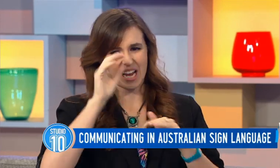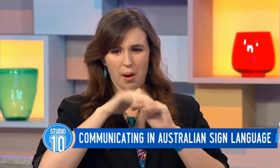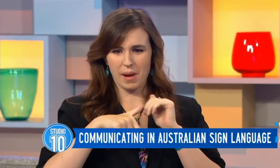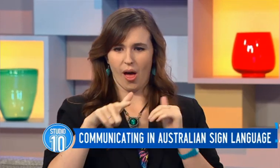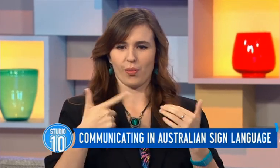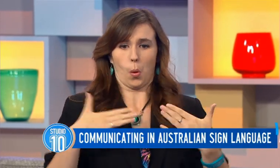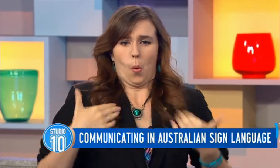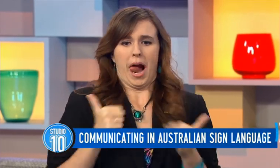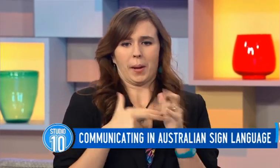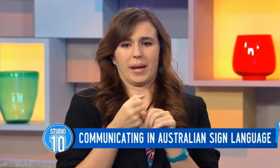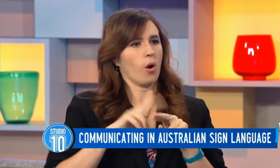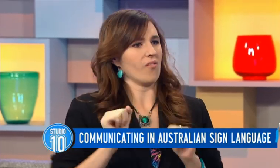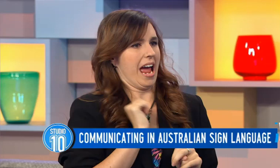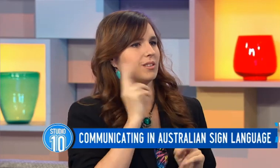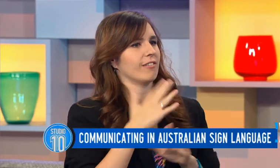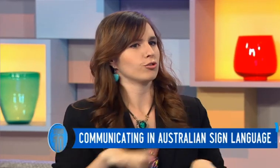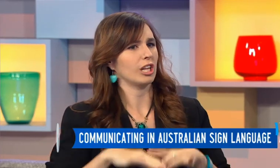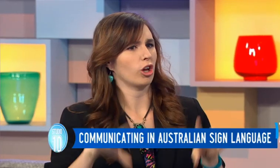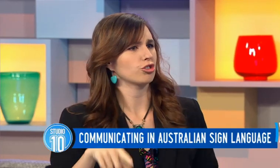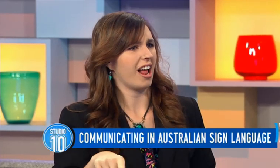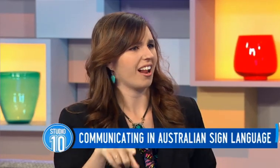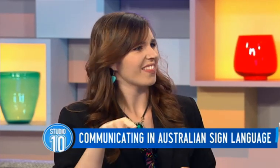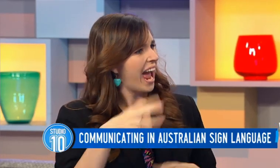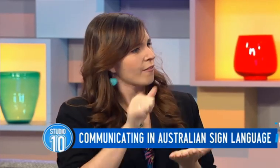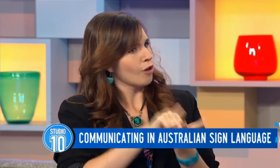we need to think a lot about the well-being of our deaf children in Australia